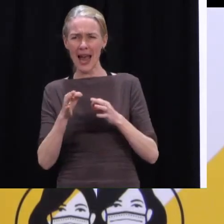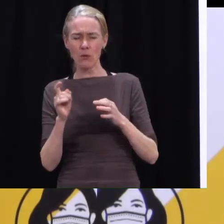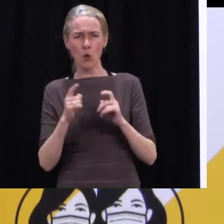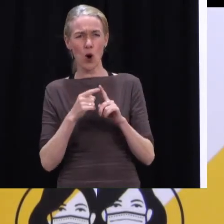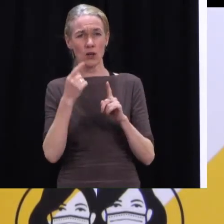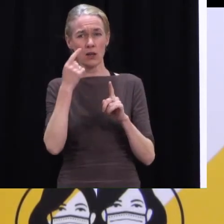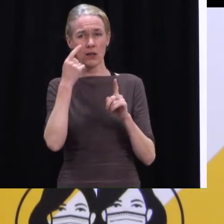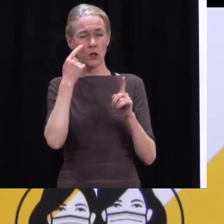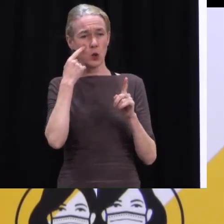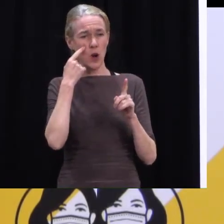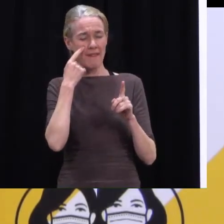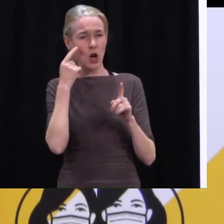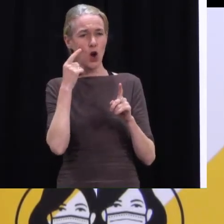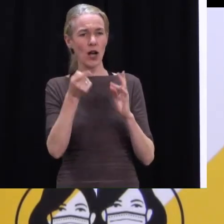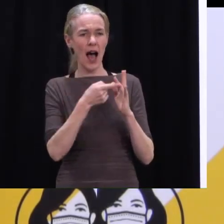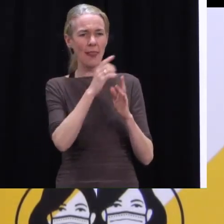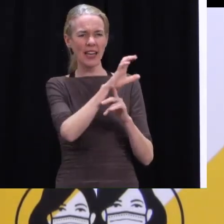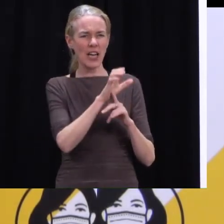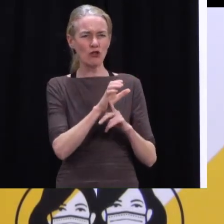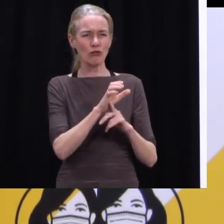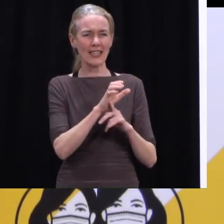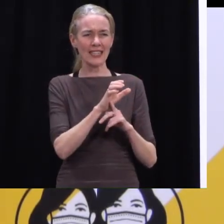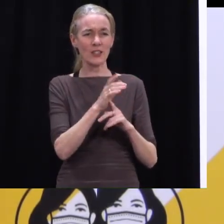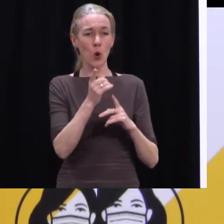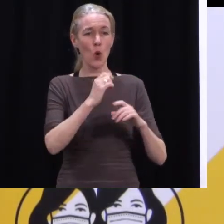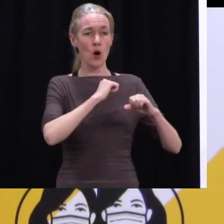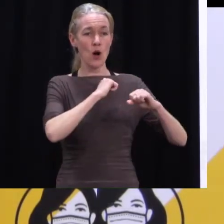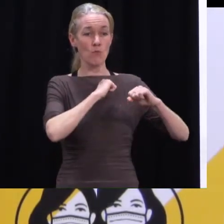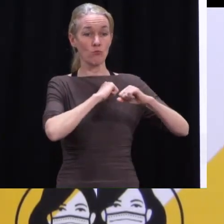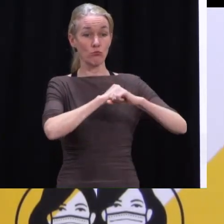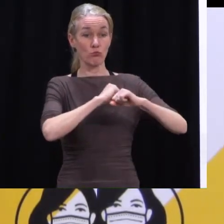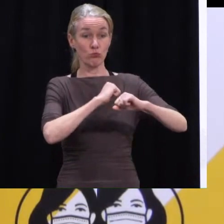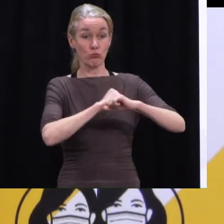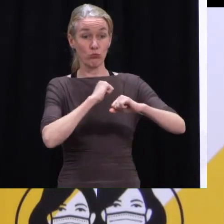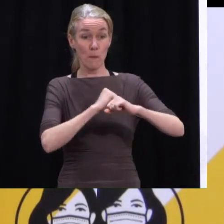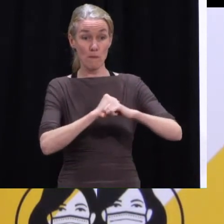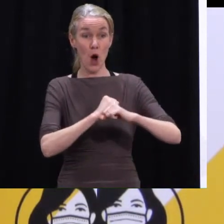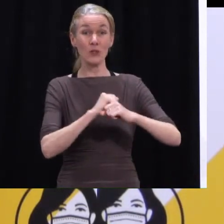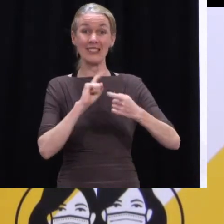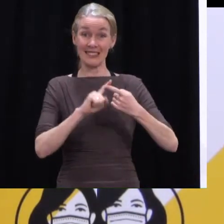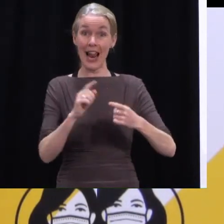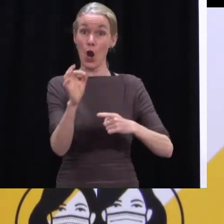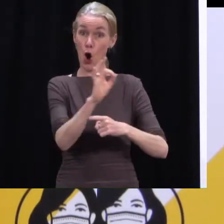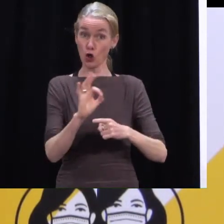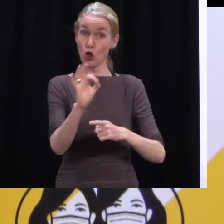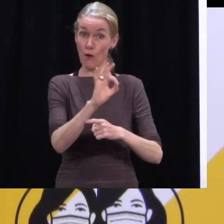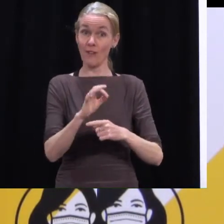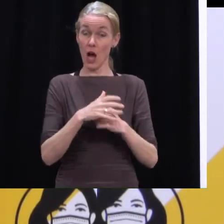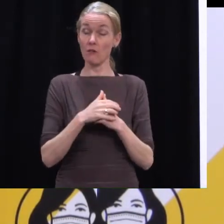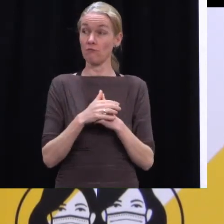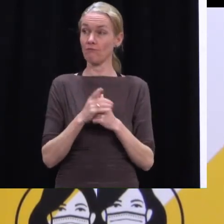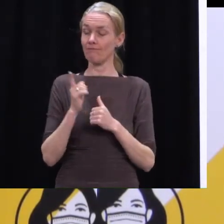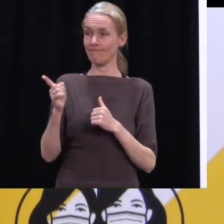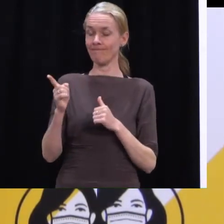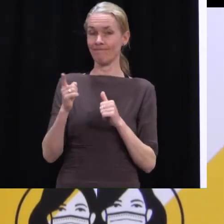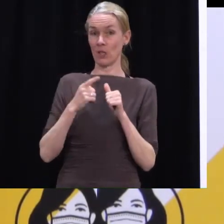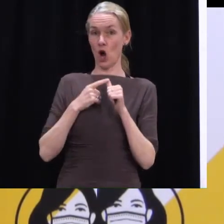Are we looking to other countries? Are we trying to push it out until October? What sort of - where are we going